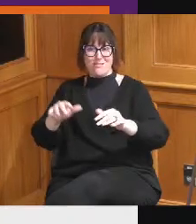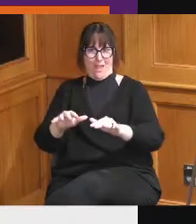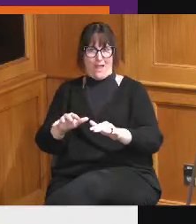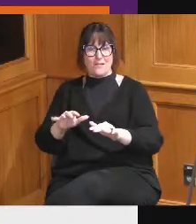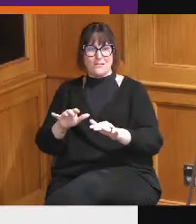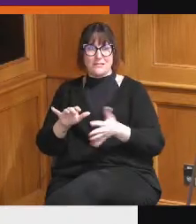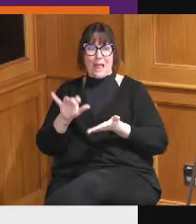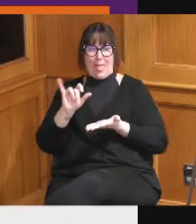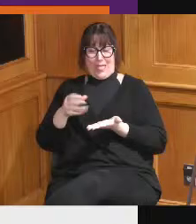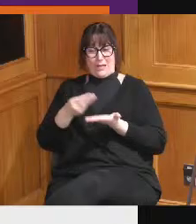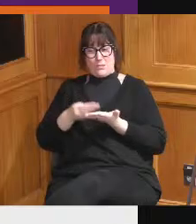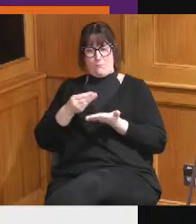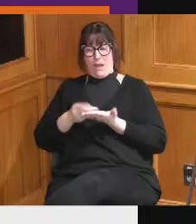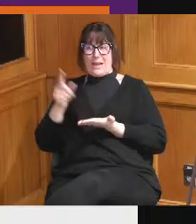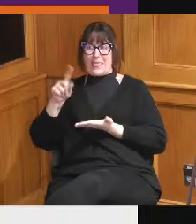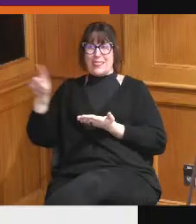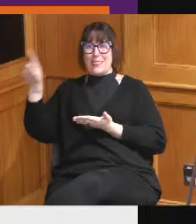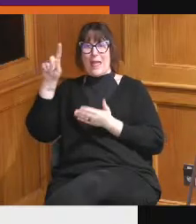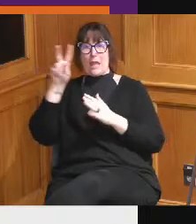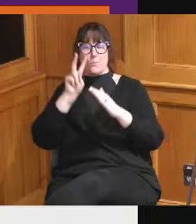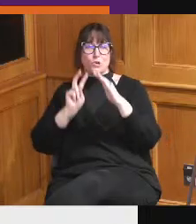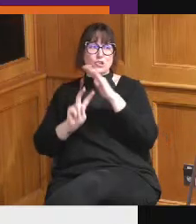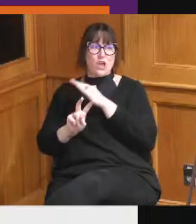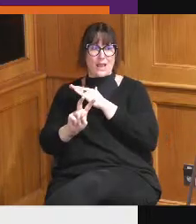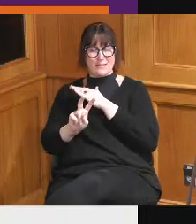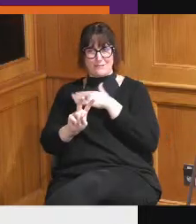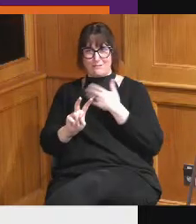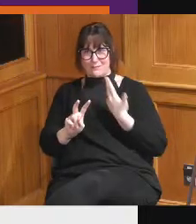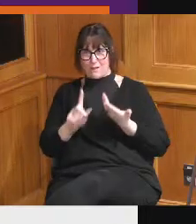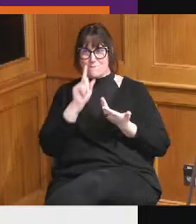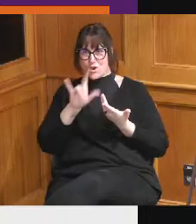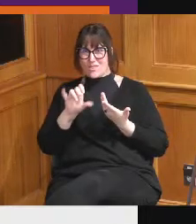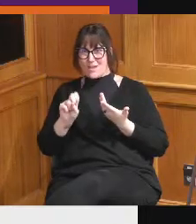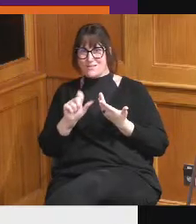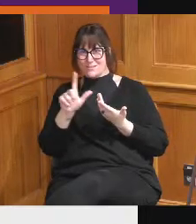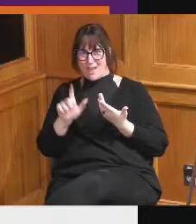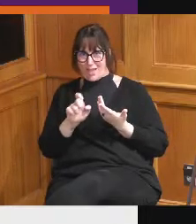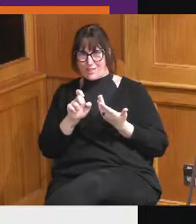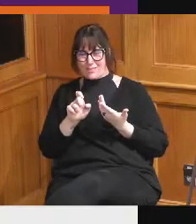were projecting to actually realize from a sale but often times make these projects work the poor